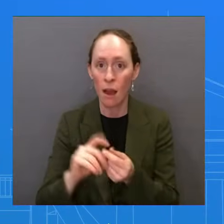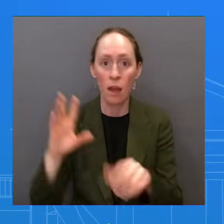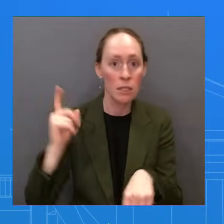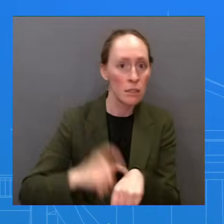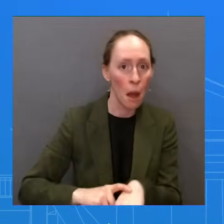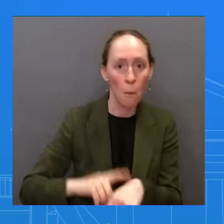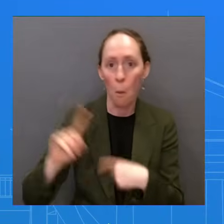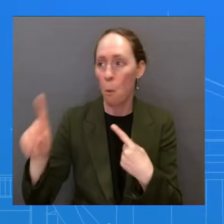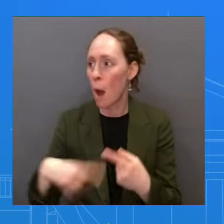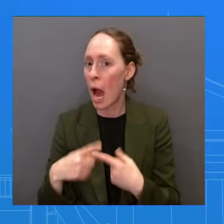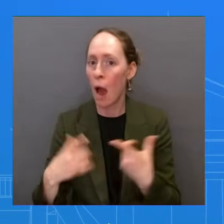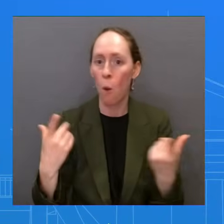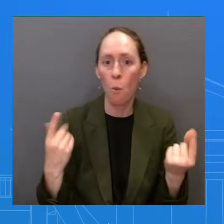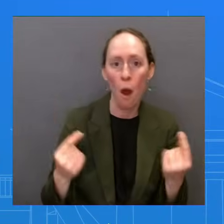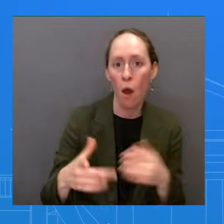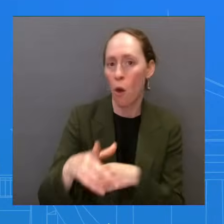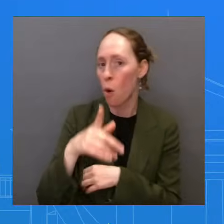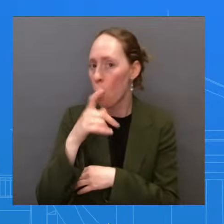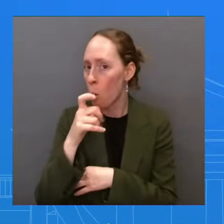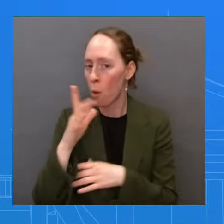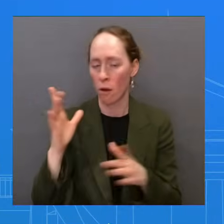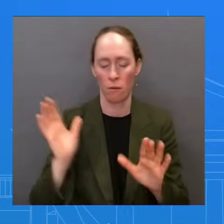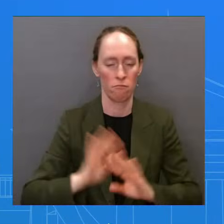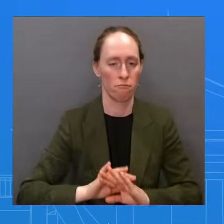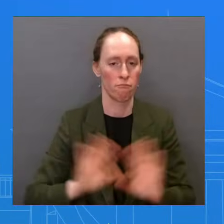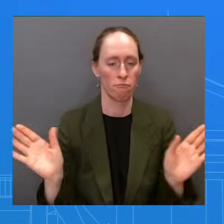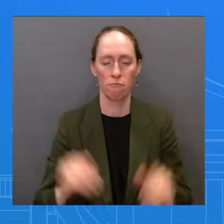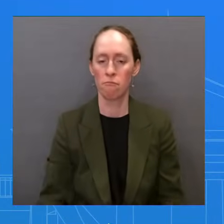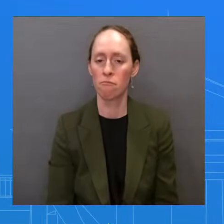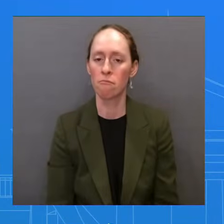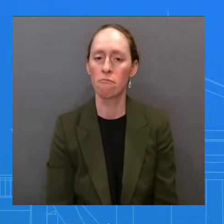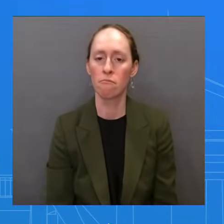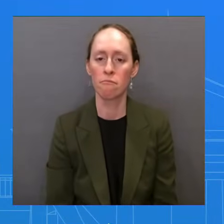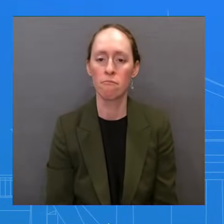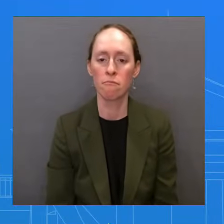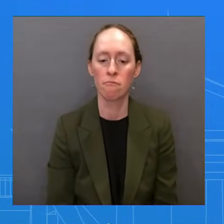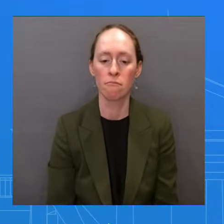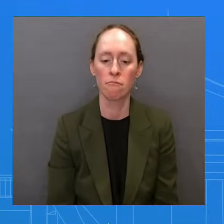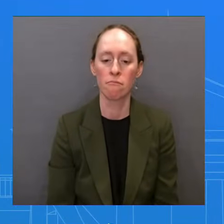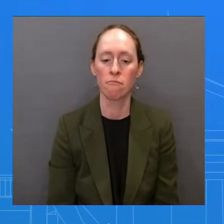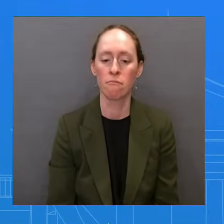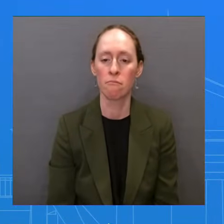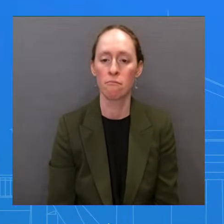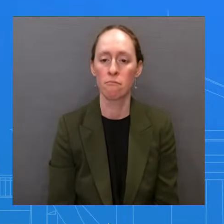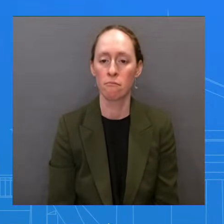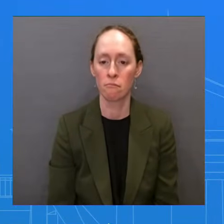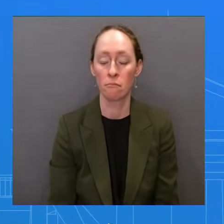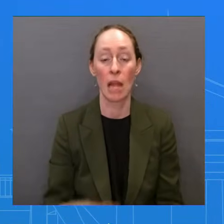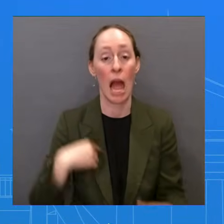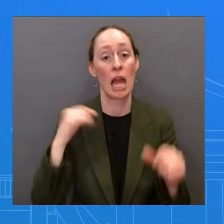On -- on your JPMorgan question, what I can say: He's been regularly kept updated by his economic team.